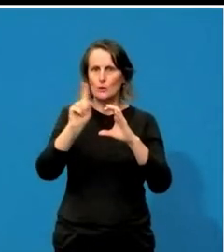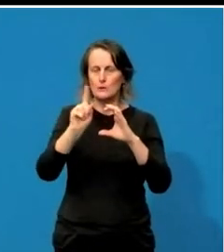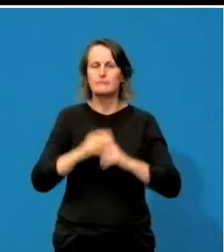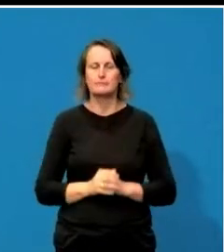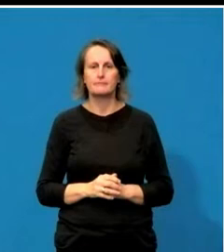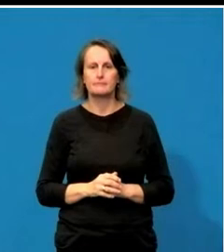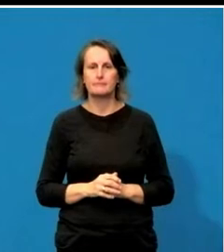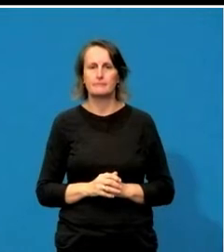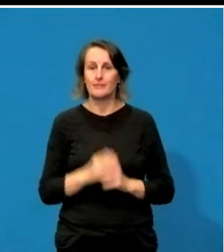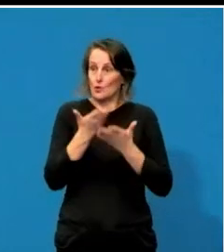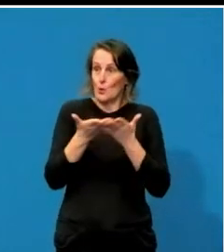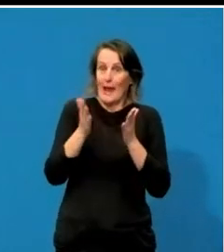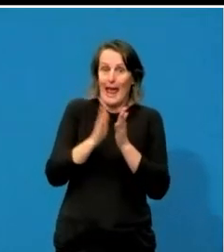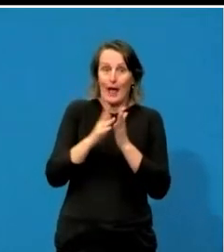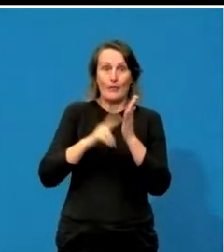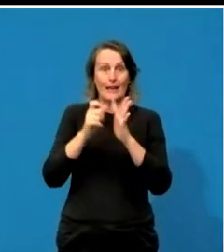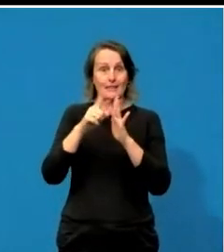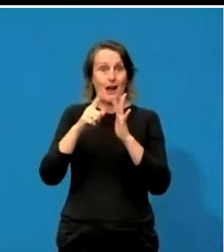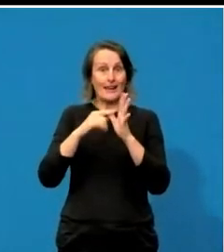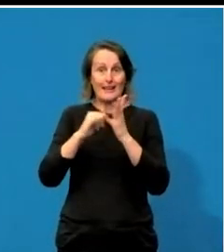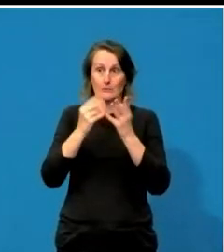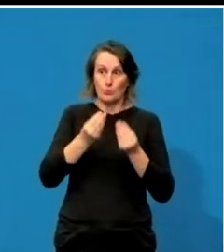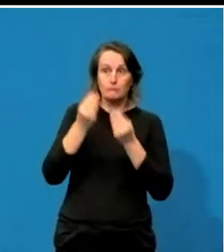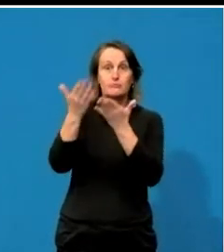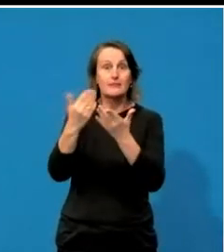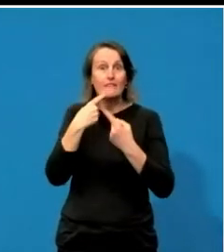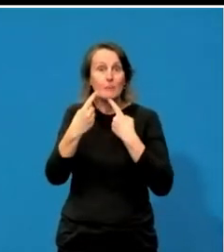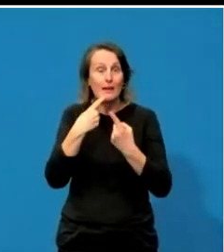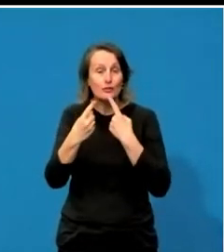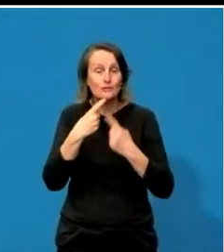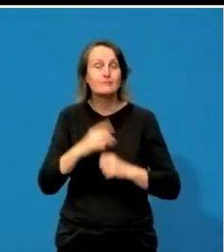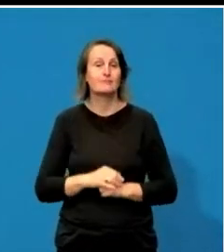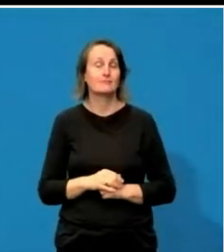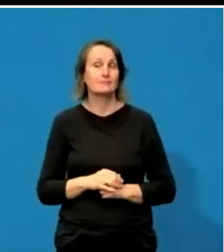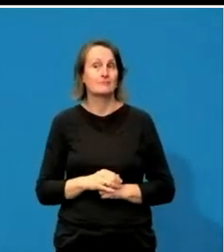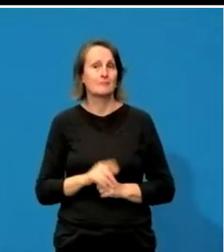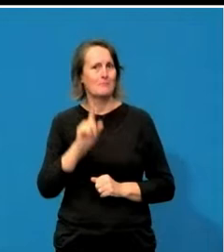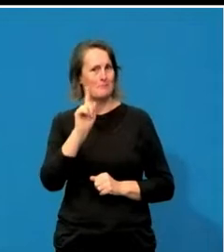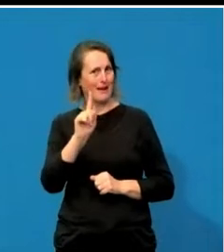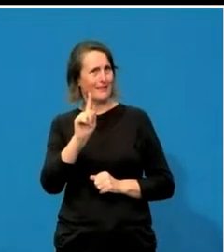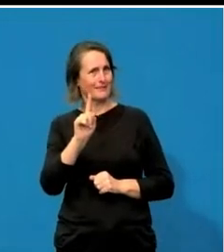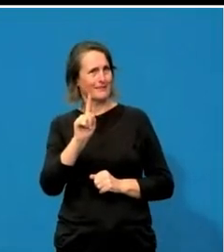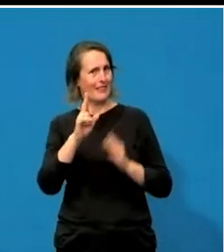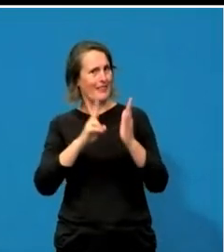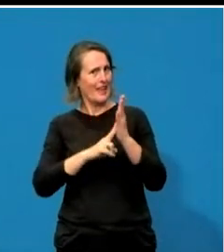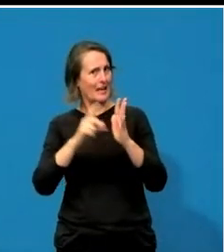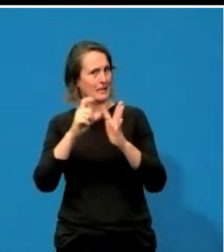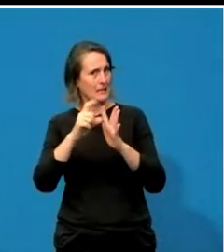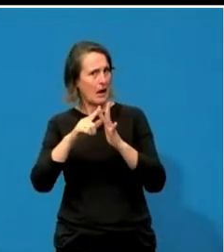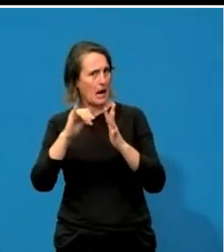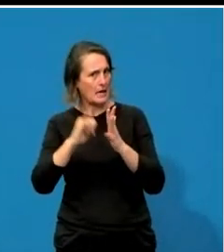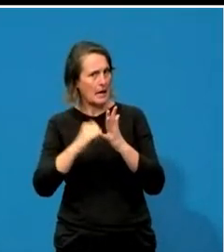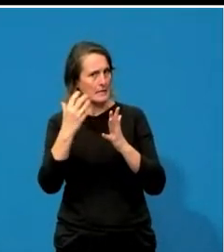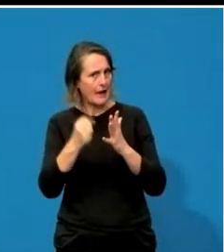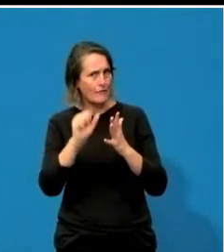information but, most importantly, do they have systems in place to satisfy them that